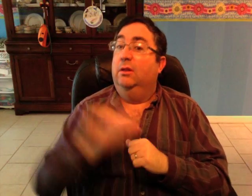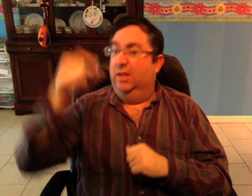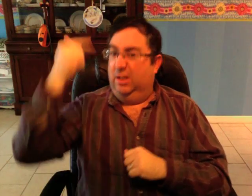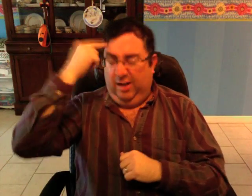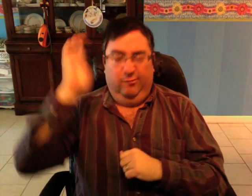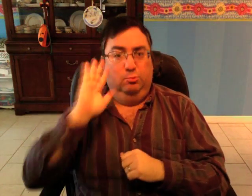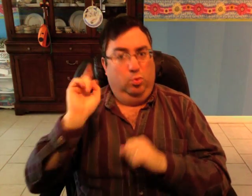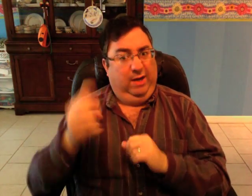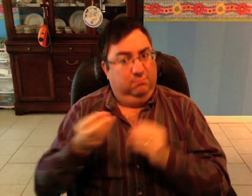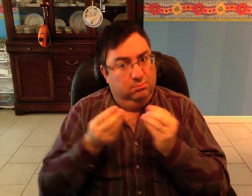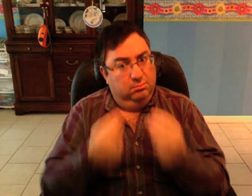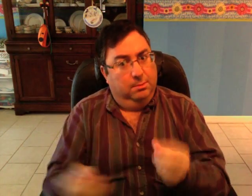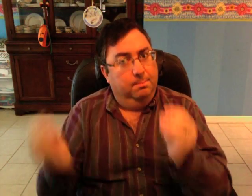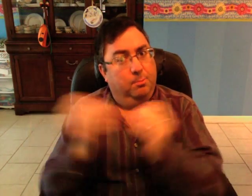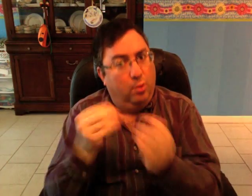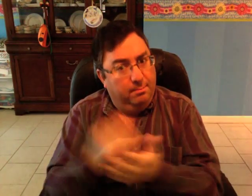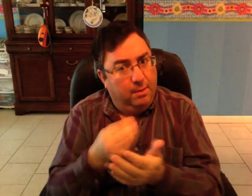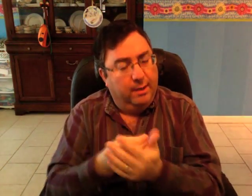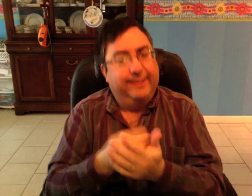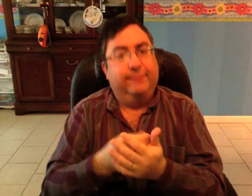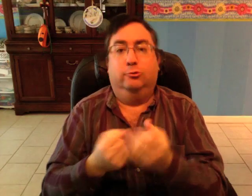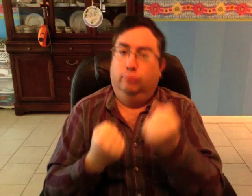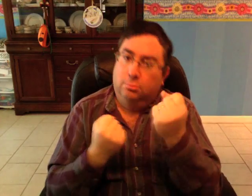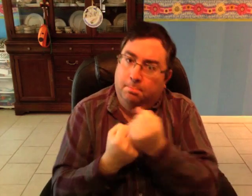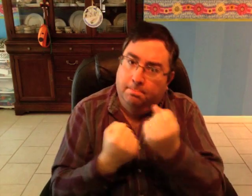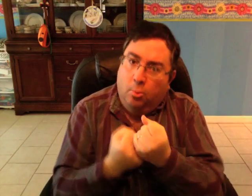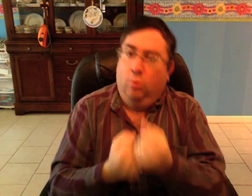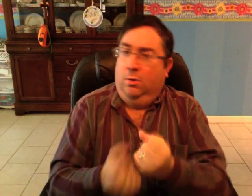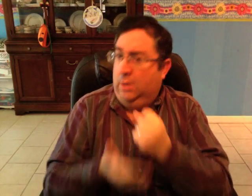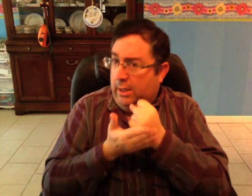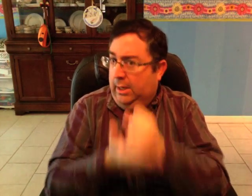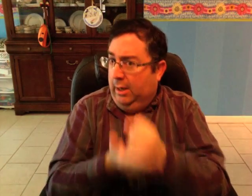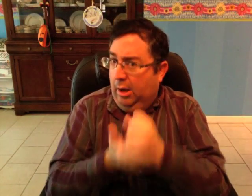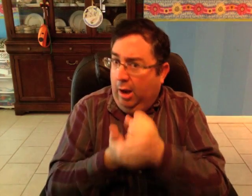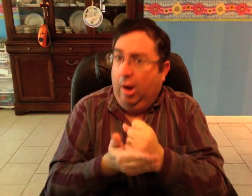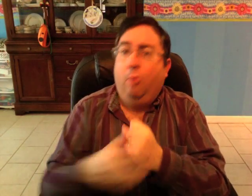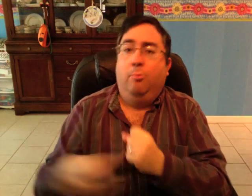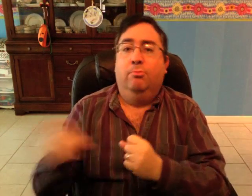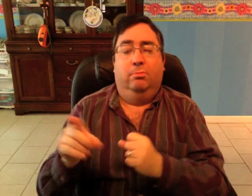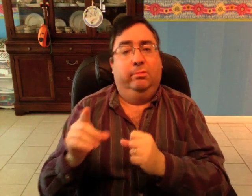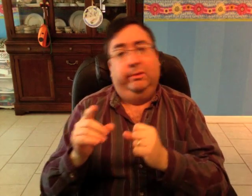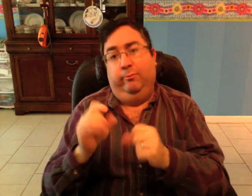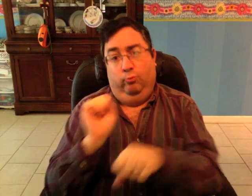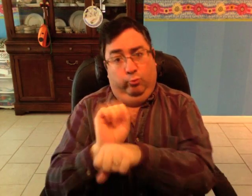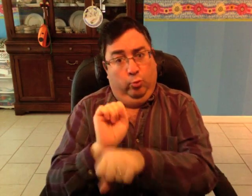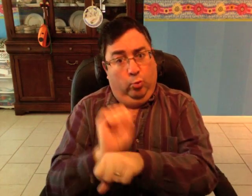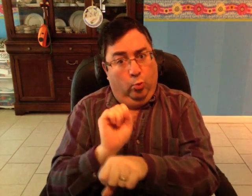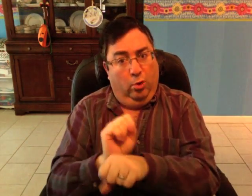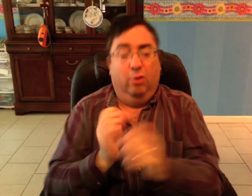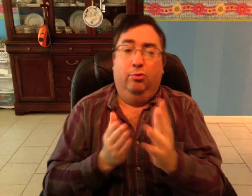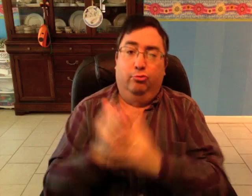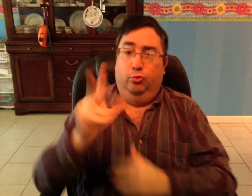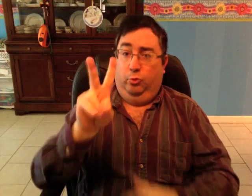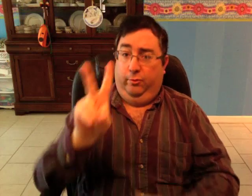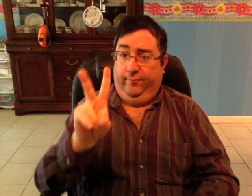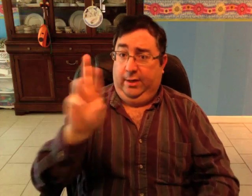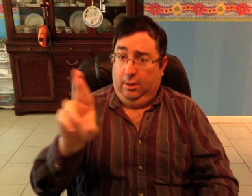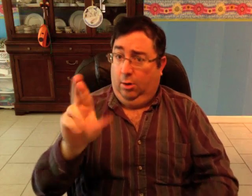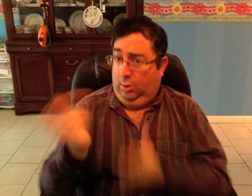The governments will have to spend more money to help these people to work through Vocational Rehabilitation services